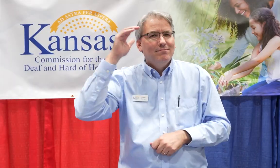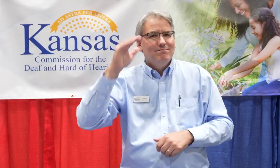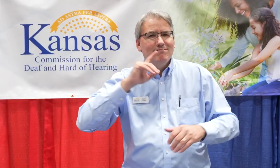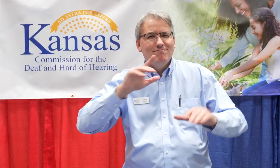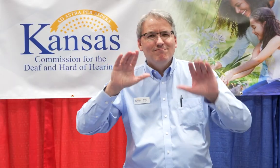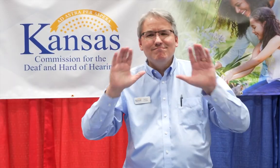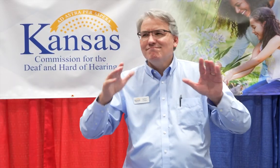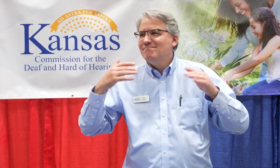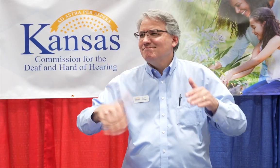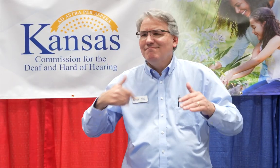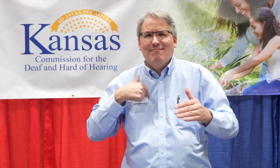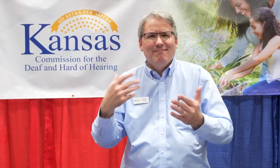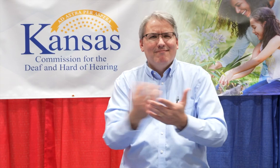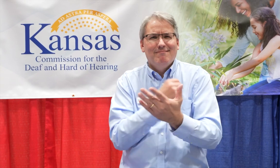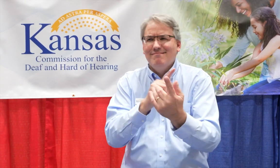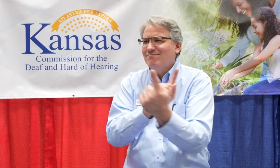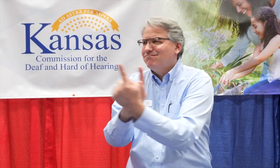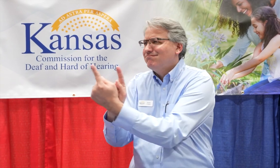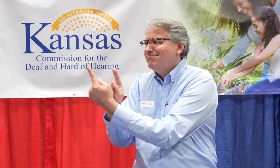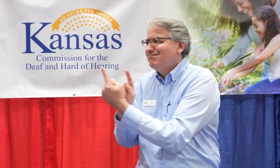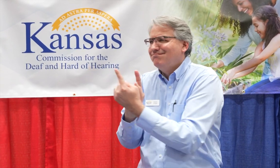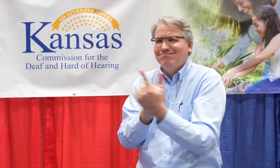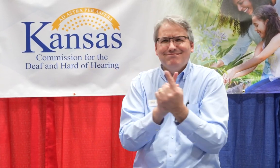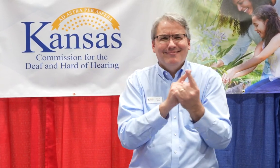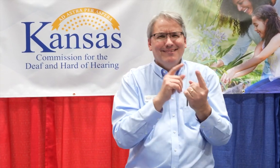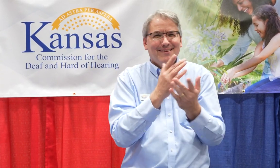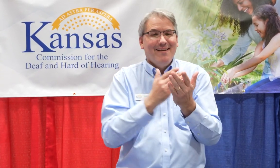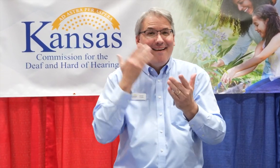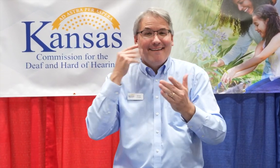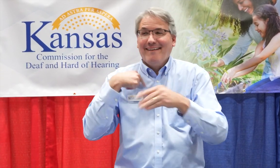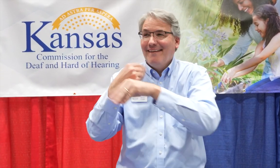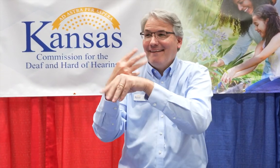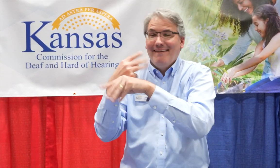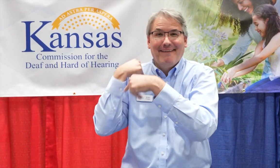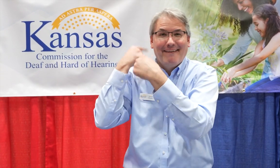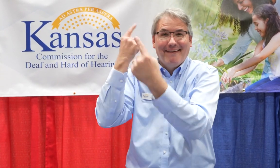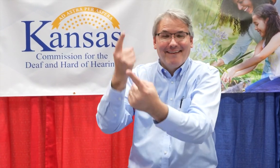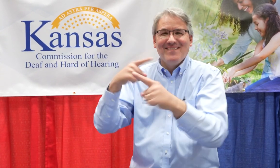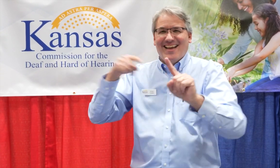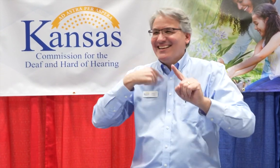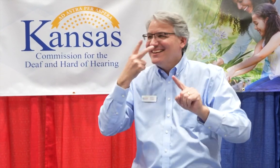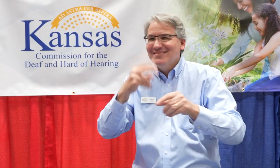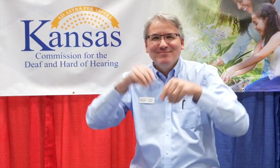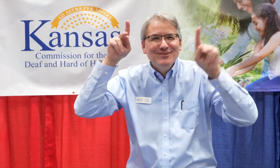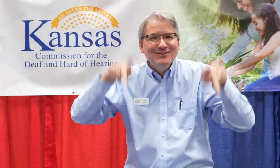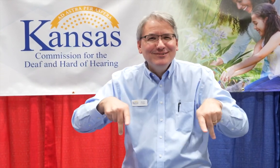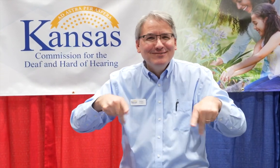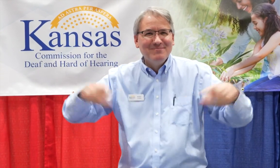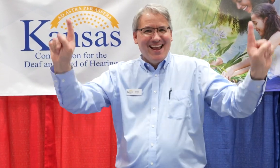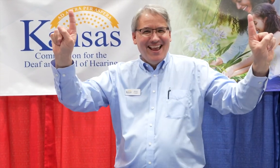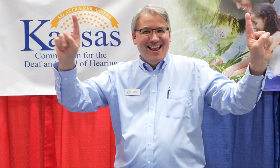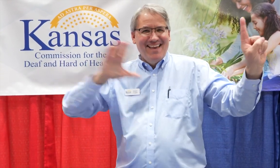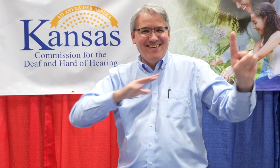Hello! It’s been great meeting people. Some of them I’ve been video calling for a long time, and now I can see them in person! Pah!